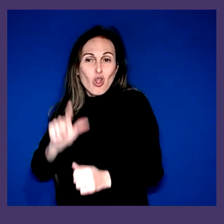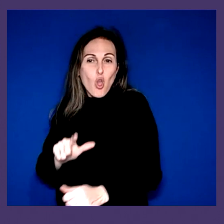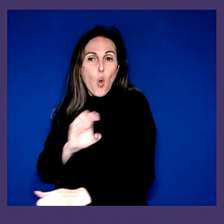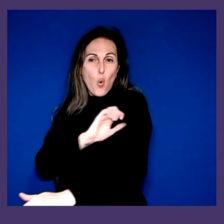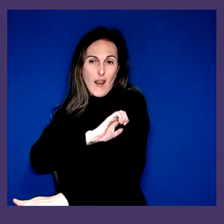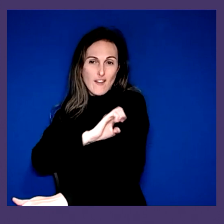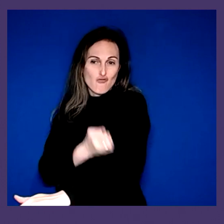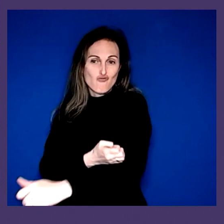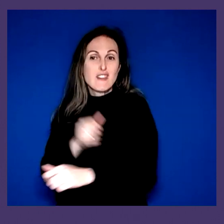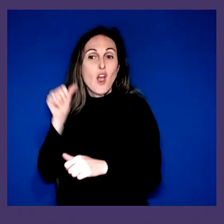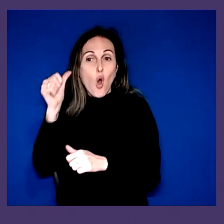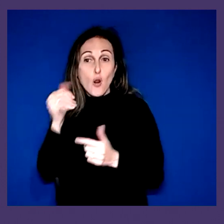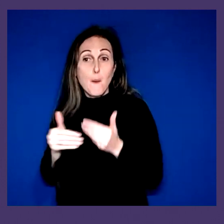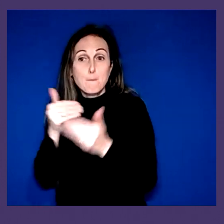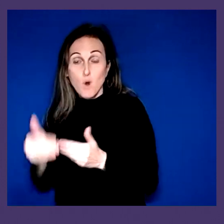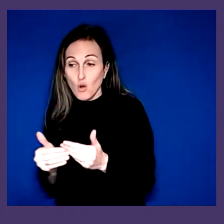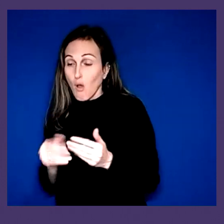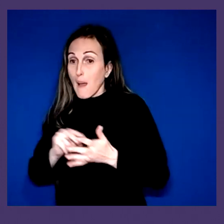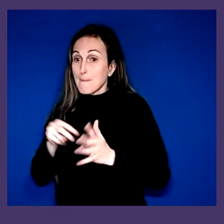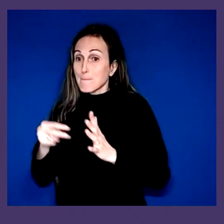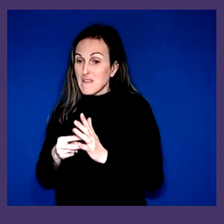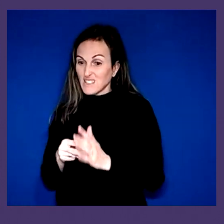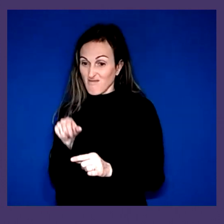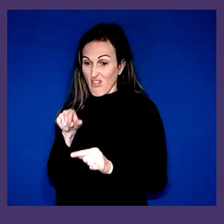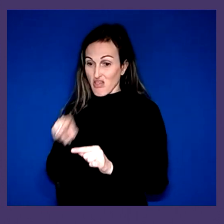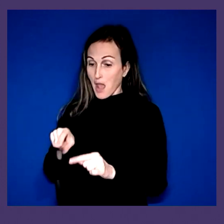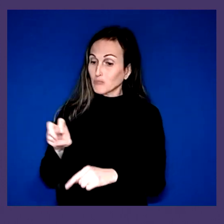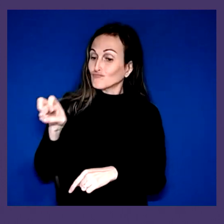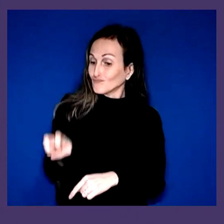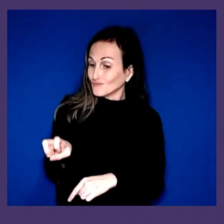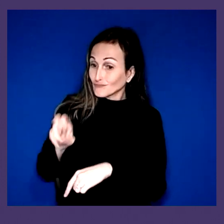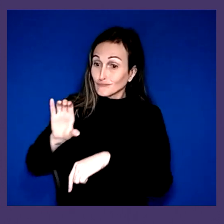their computers and actually to really any modern PC.